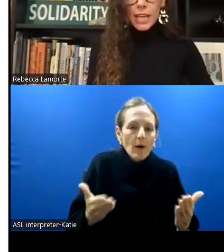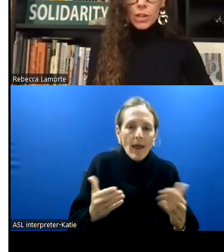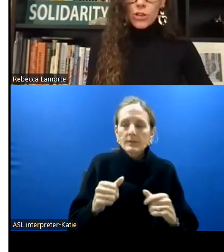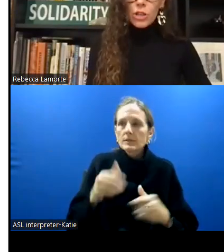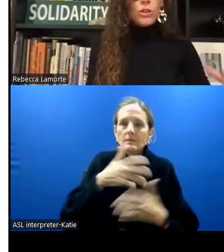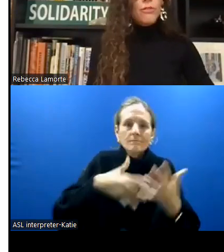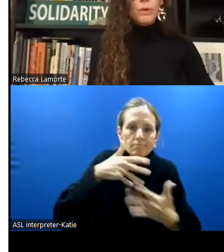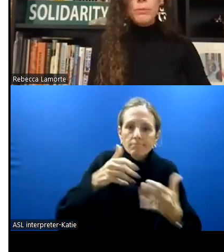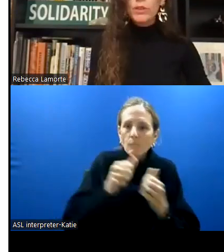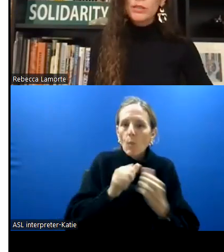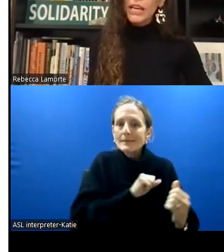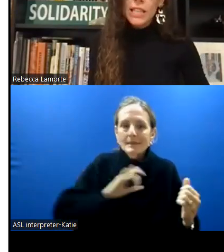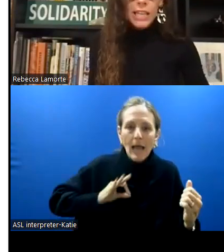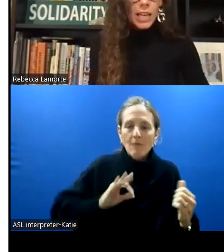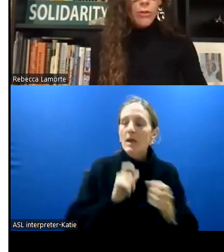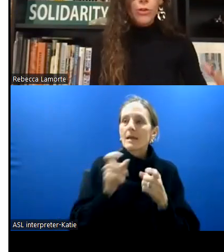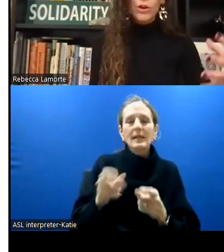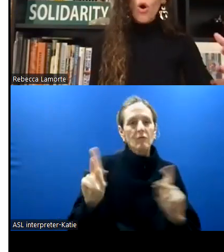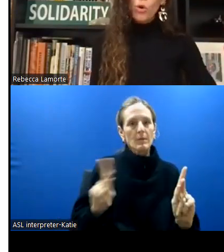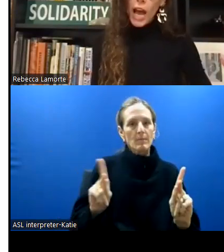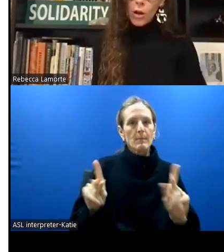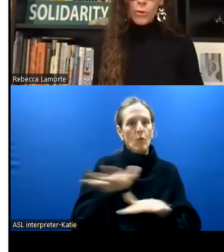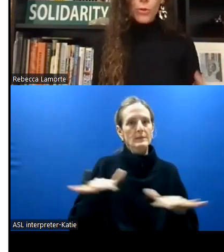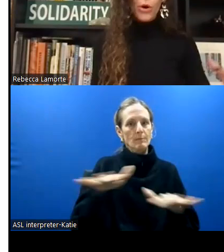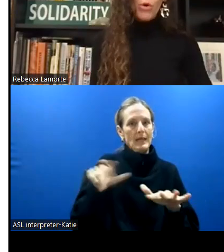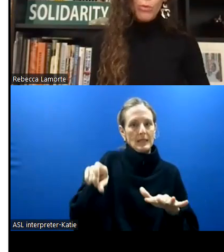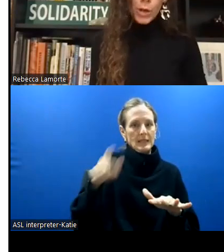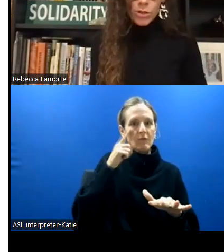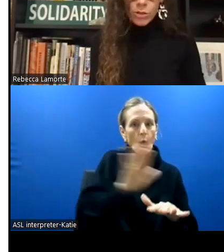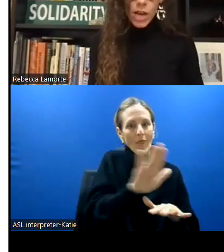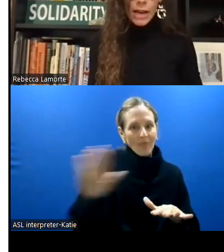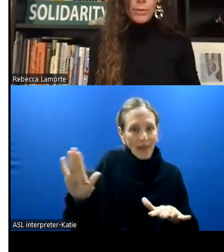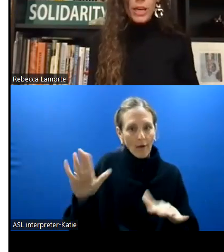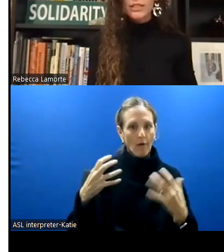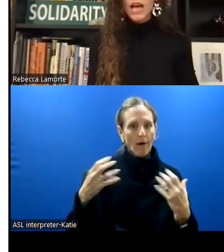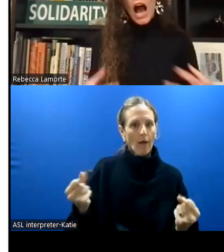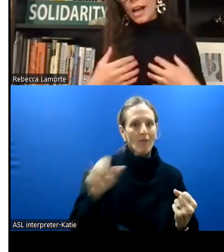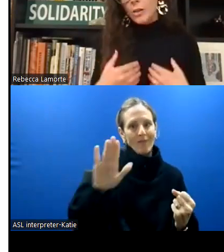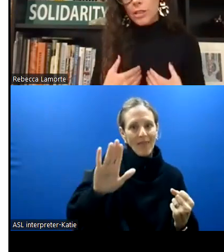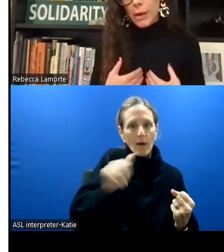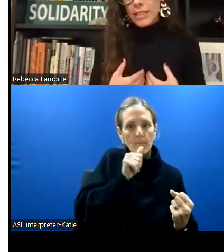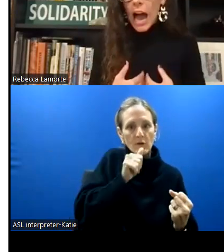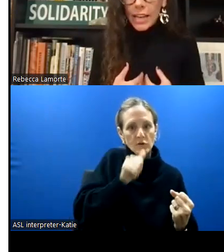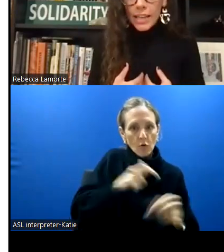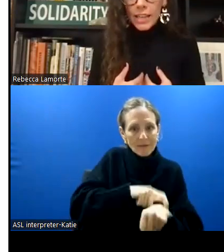making sure that you're giving people the space they need for their own health, for their own personal time. Because I know the space I need,